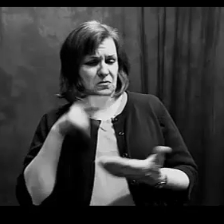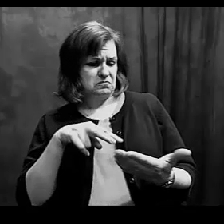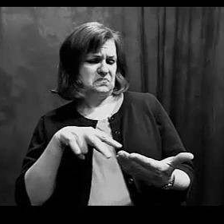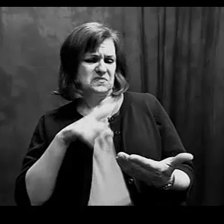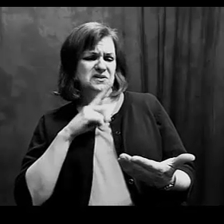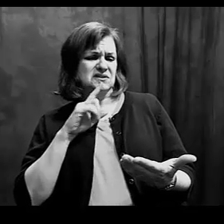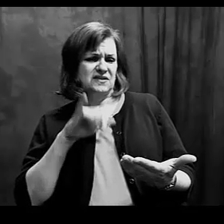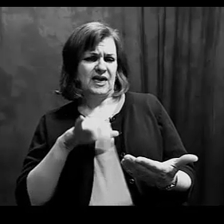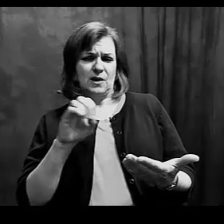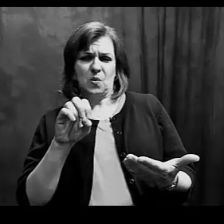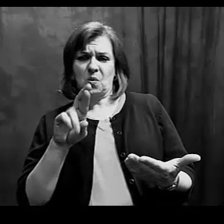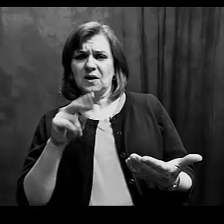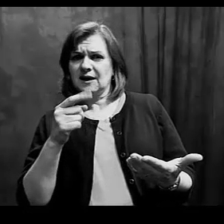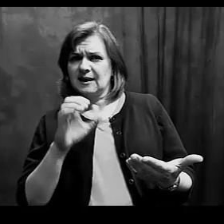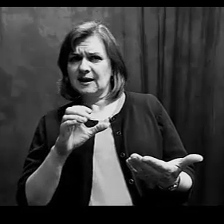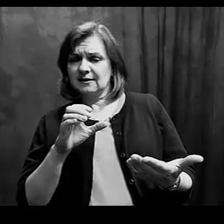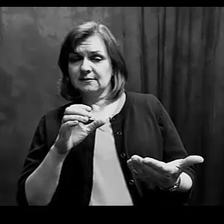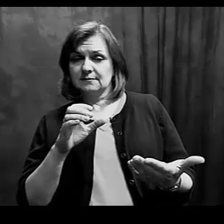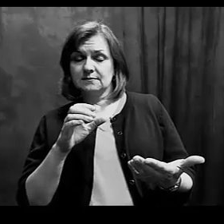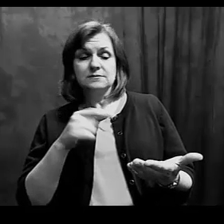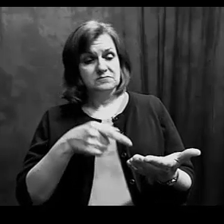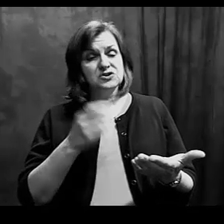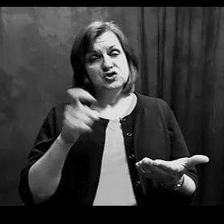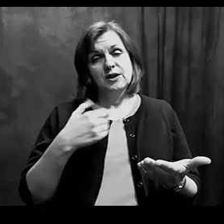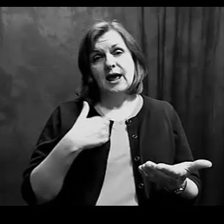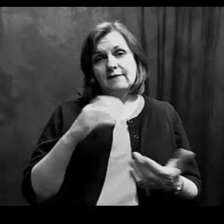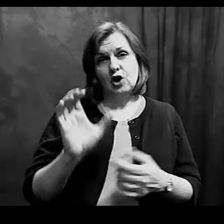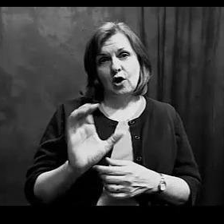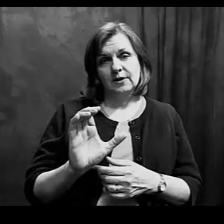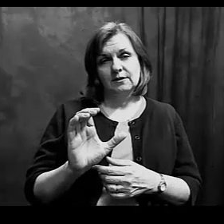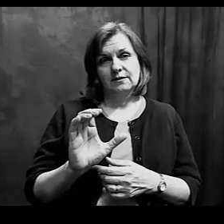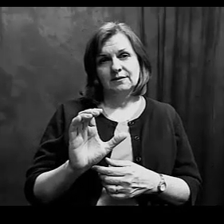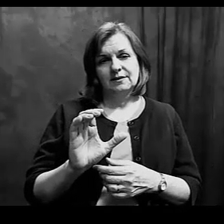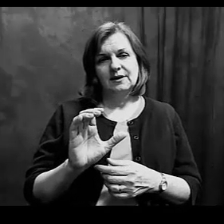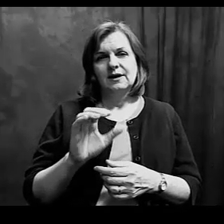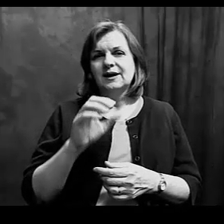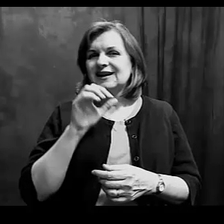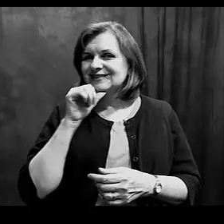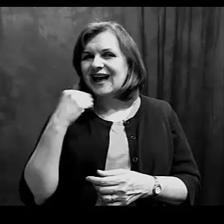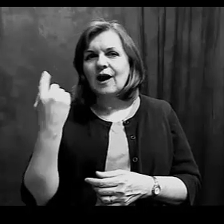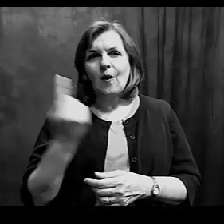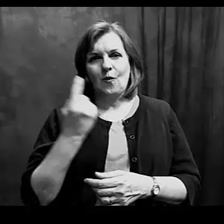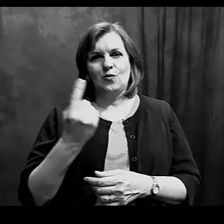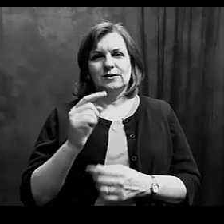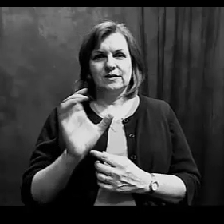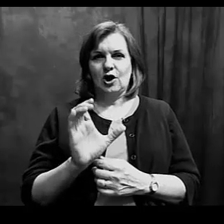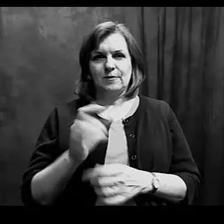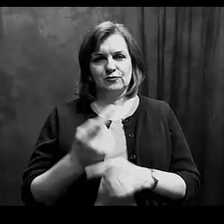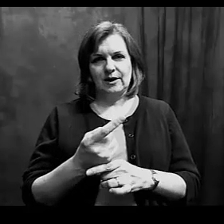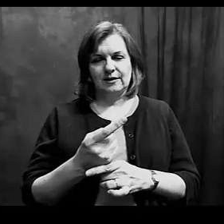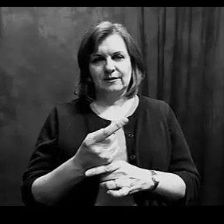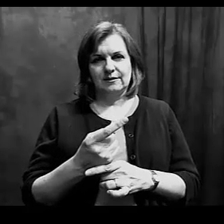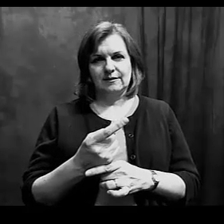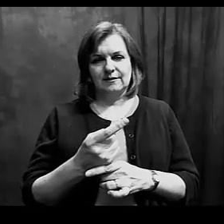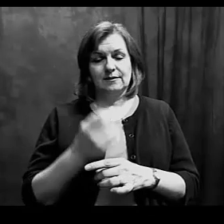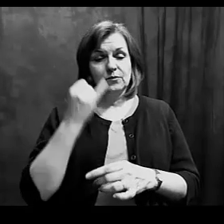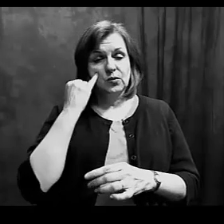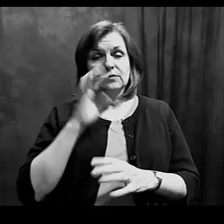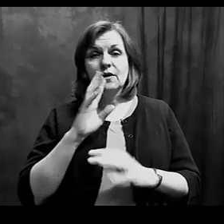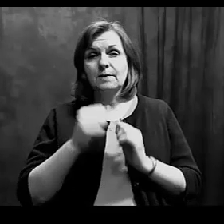something would be considered an organic compound we talk about it containing carbon -- now it doesn't have to just contain carbon!